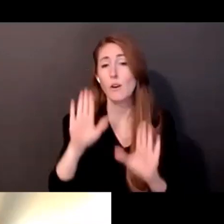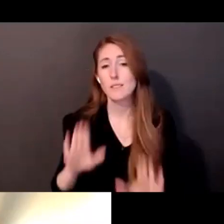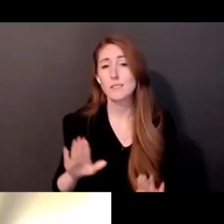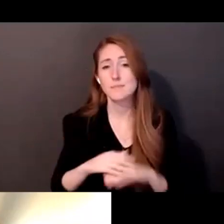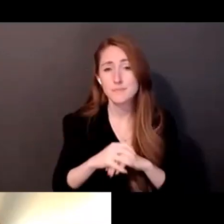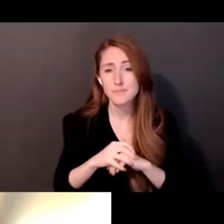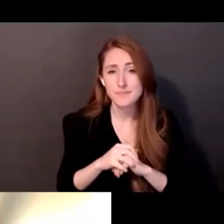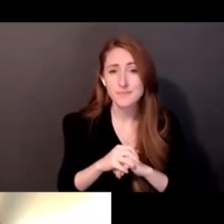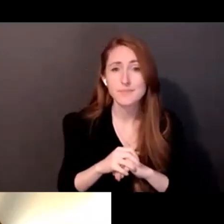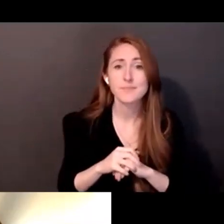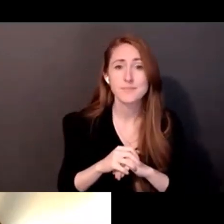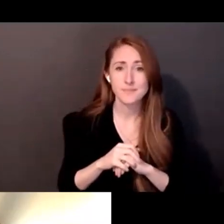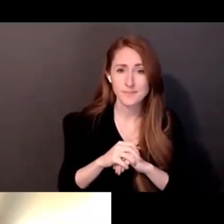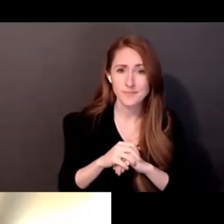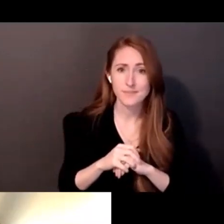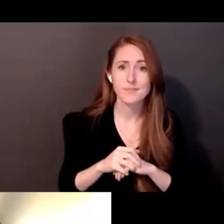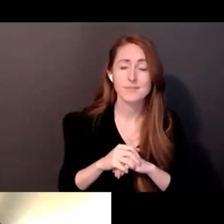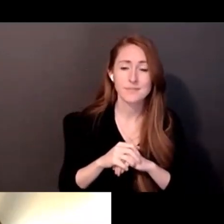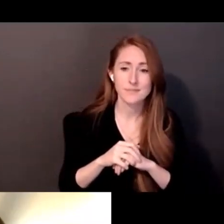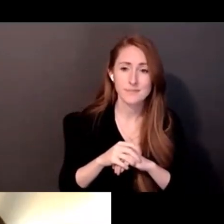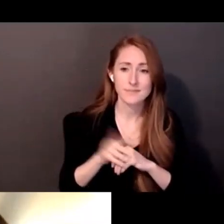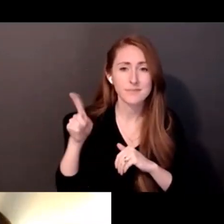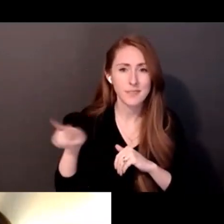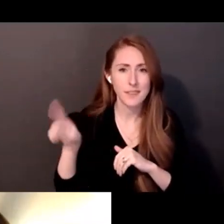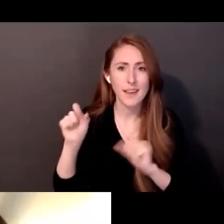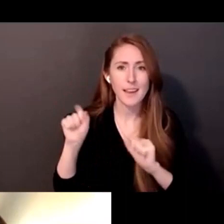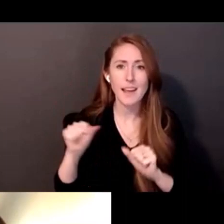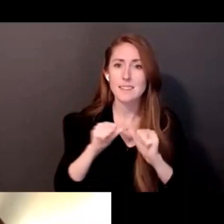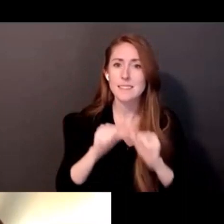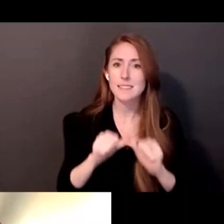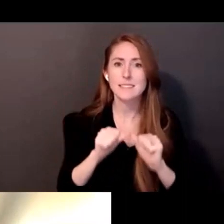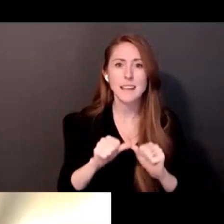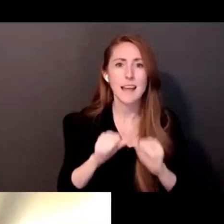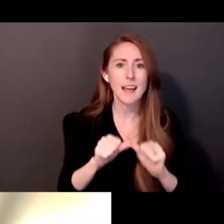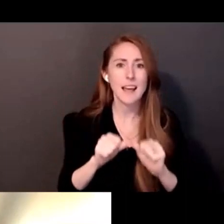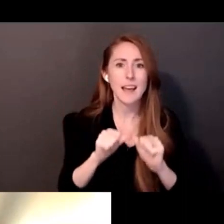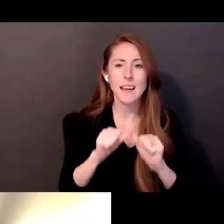be able to sustain the idea that started with a research project.